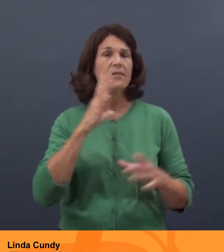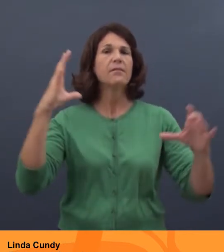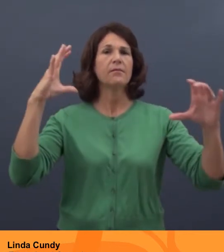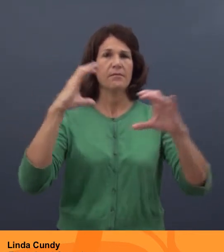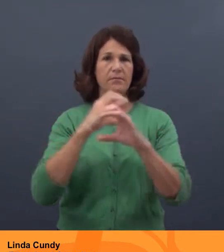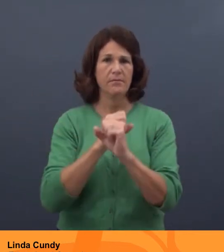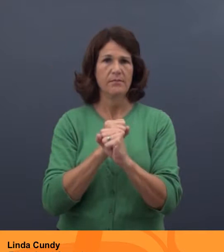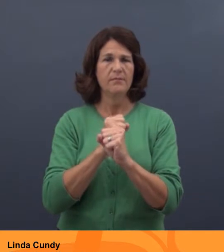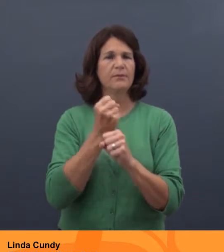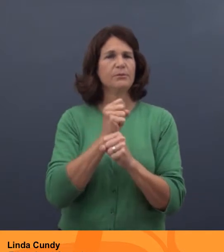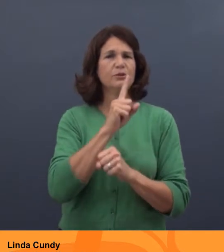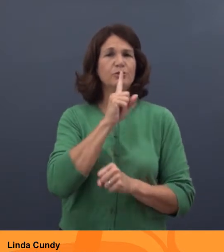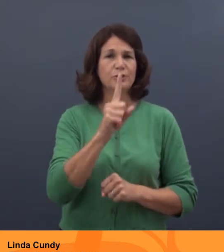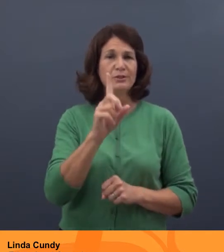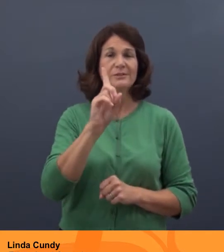student has received all of the information.